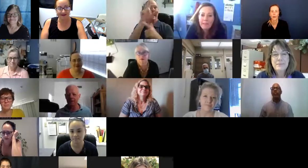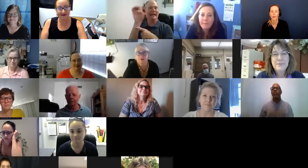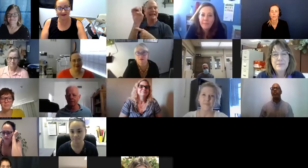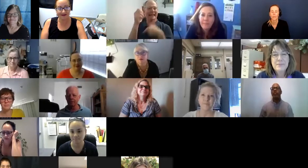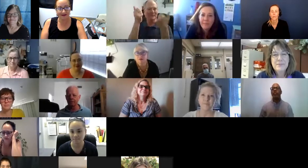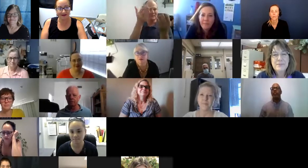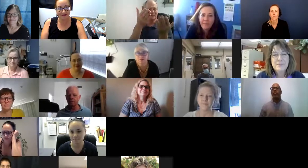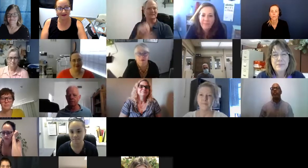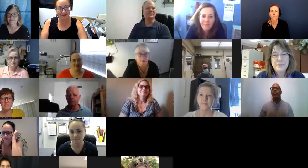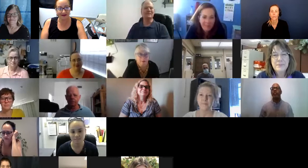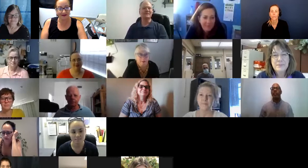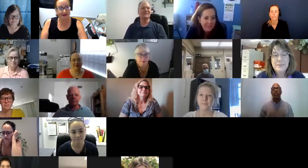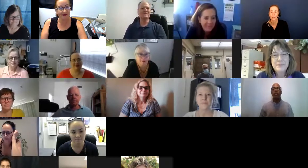Tom: Lee, you can go ahead.